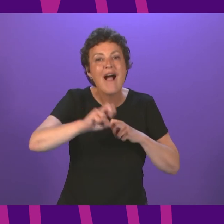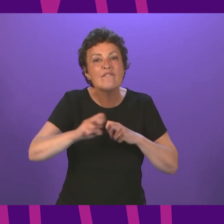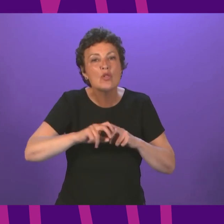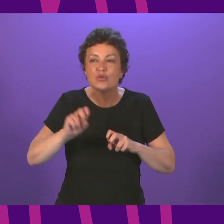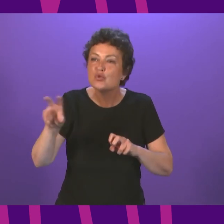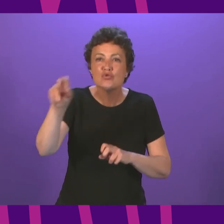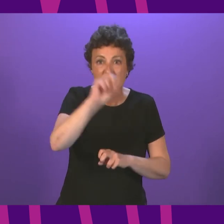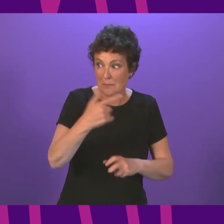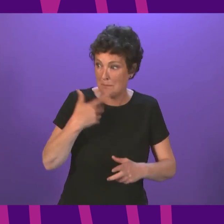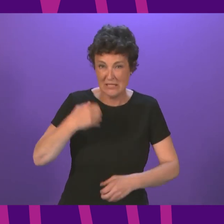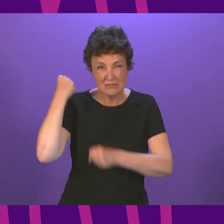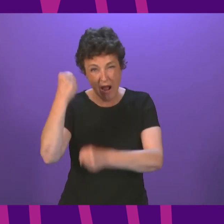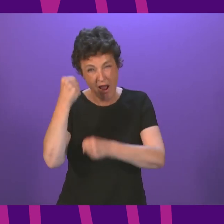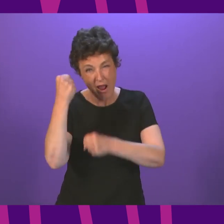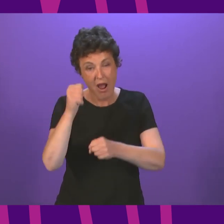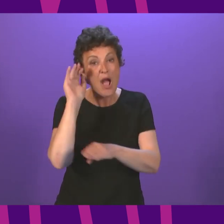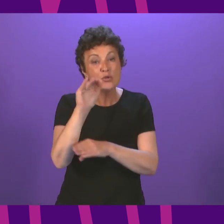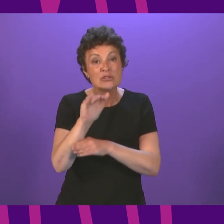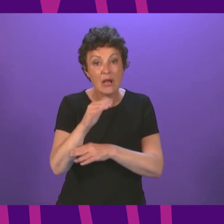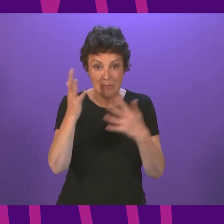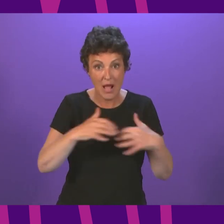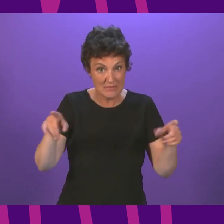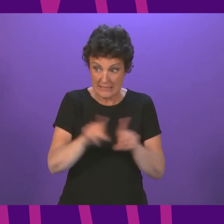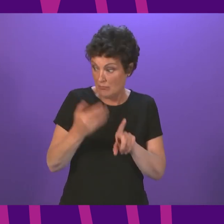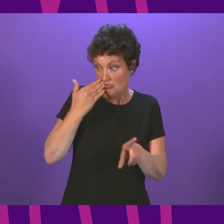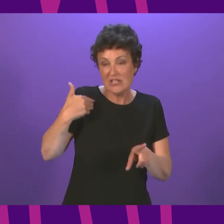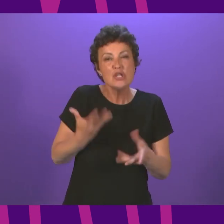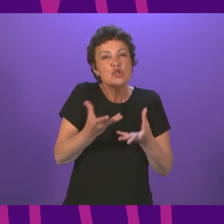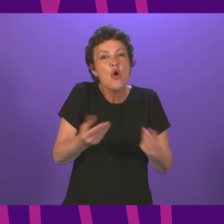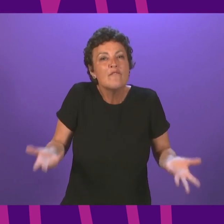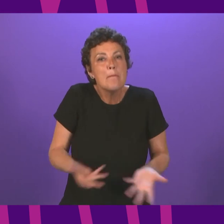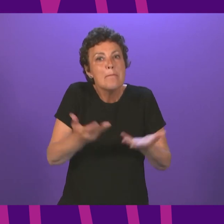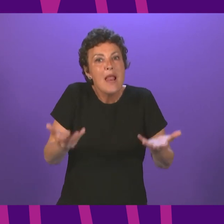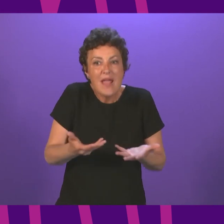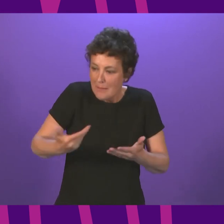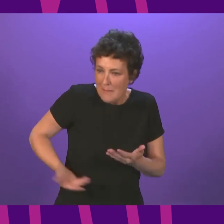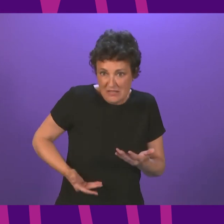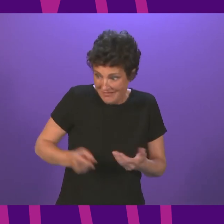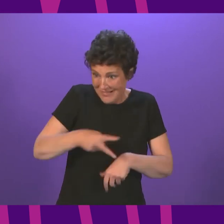with stakeholders to establish the details and the criteria, and on the question of the